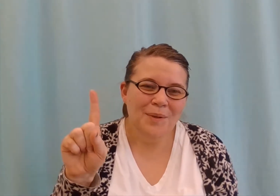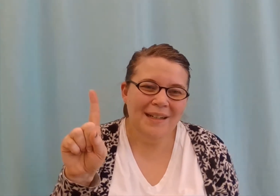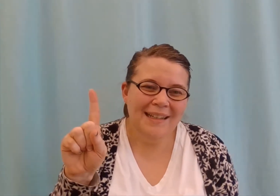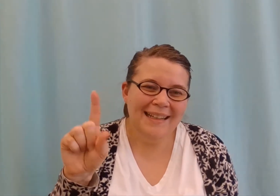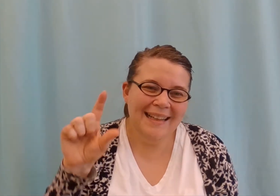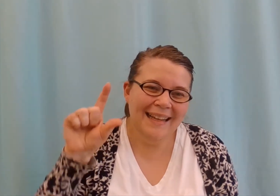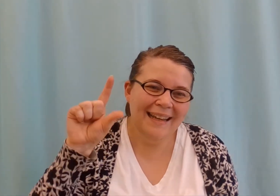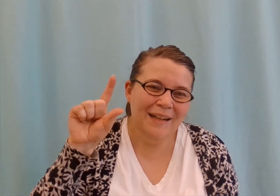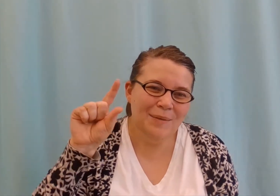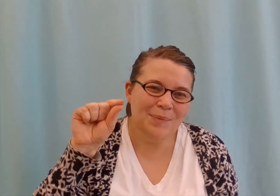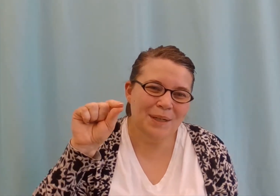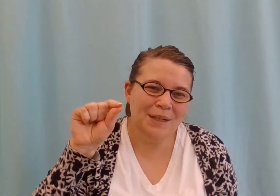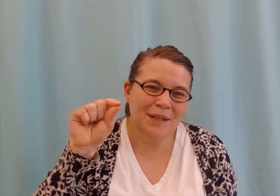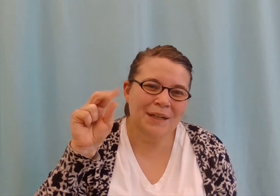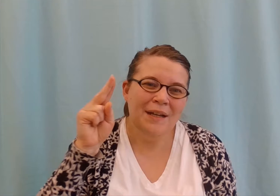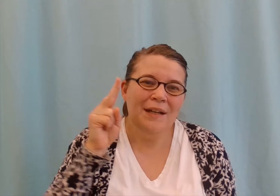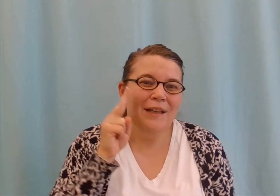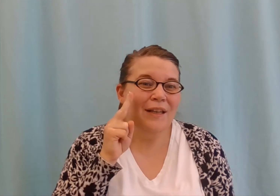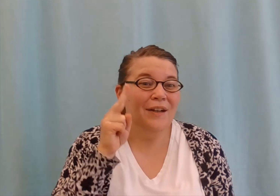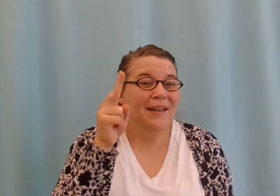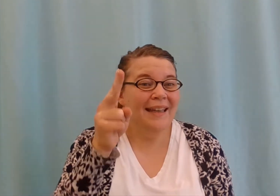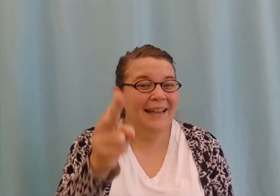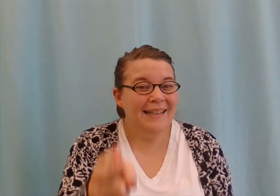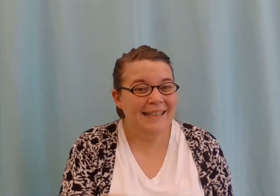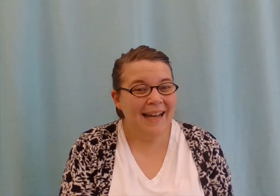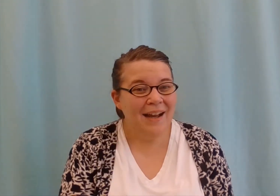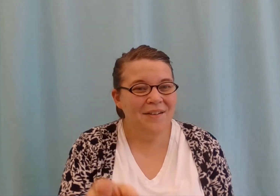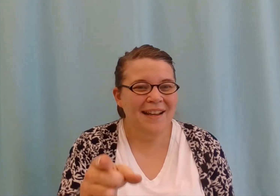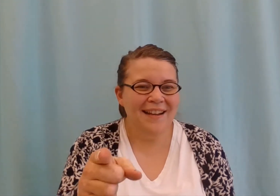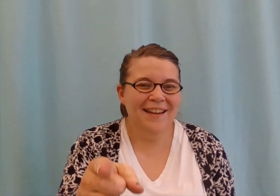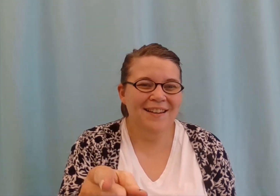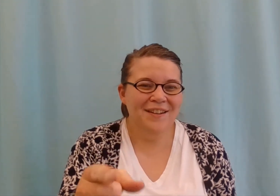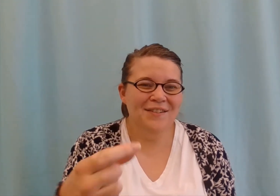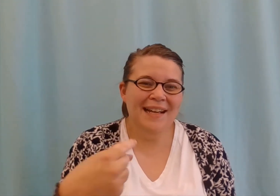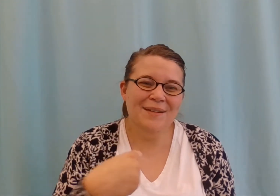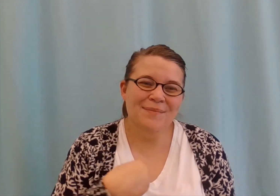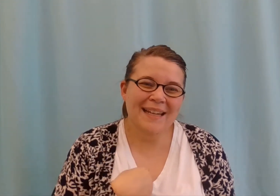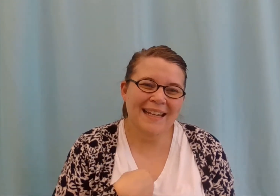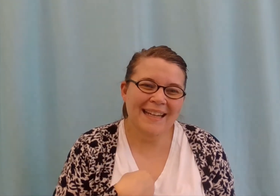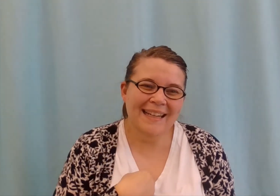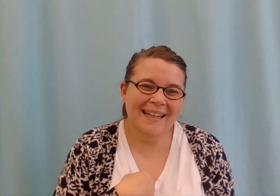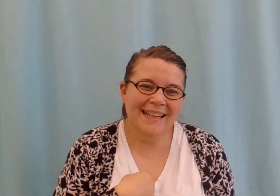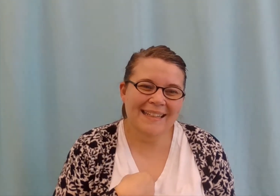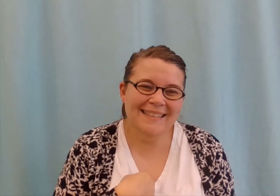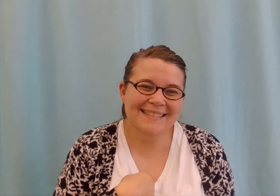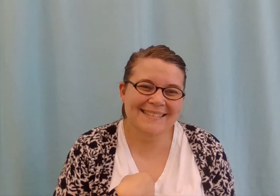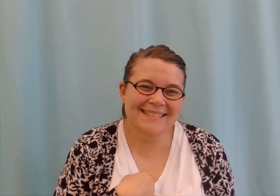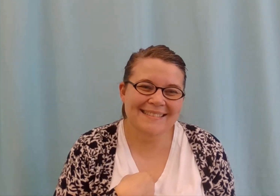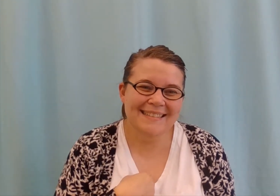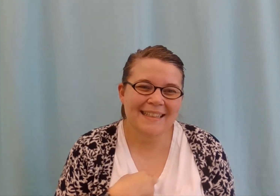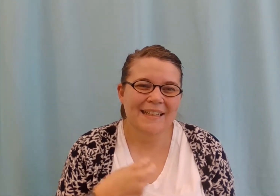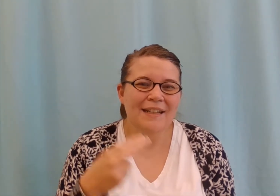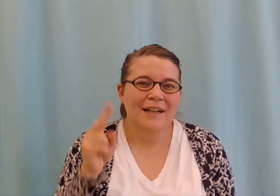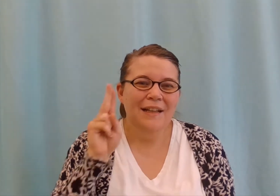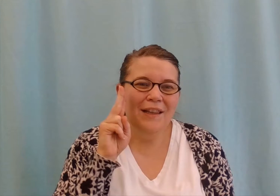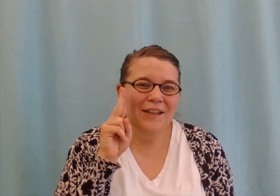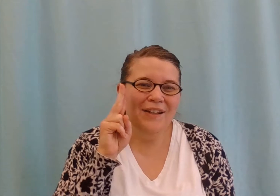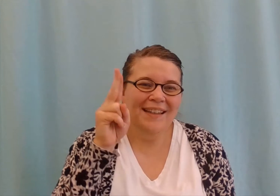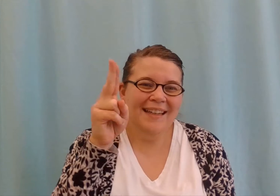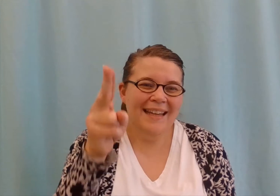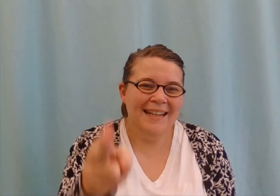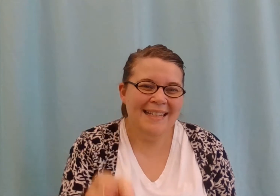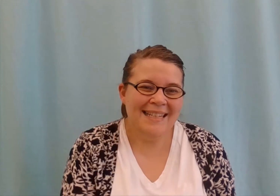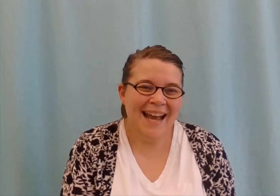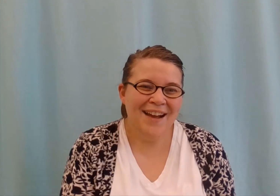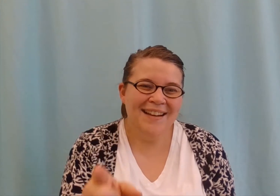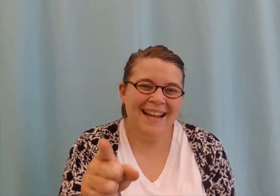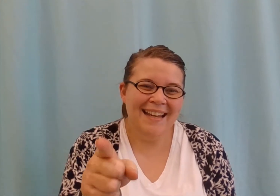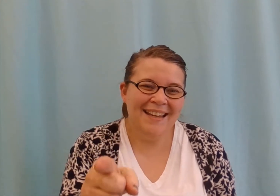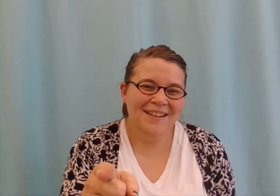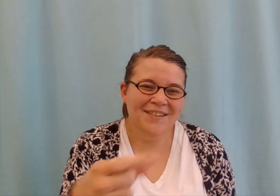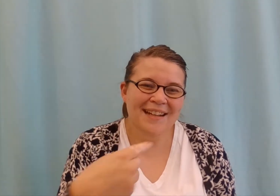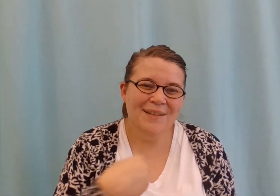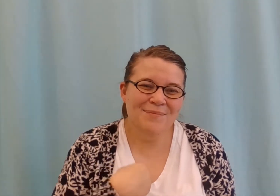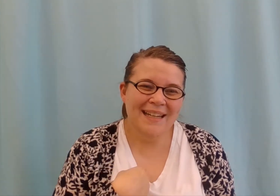One little bird looking down at you and me. Looking down at you and me.